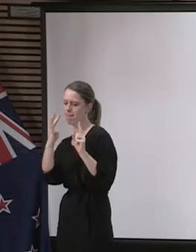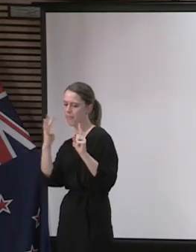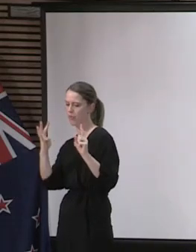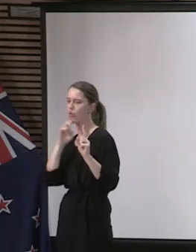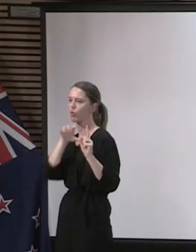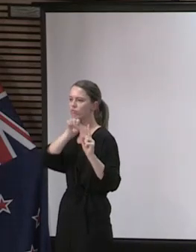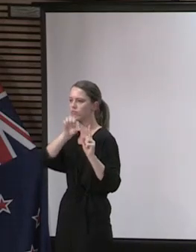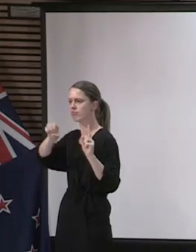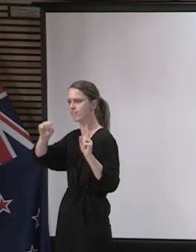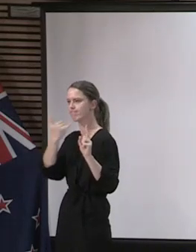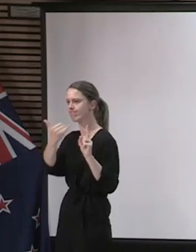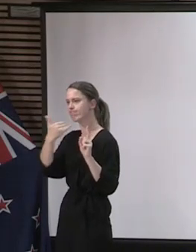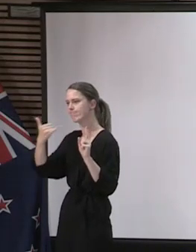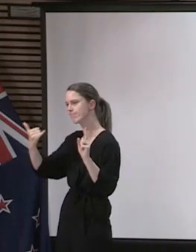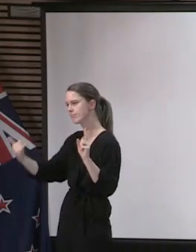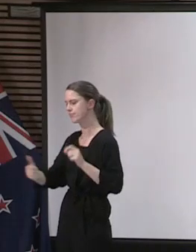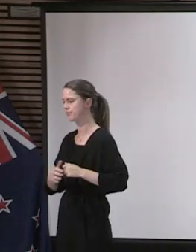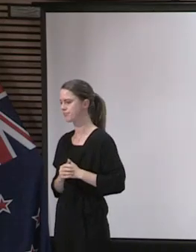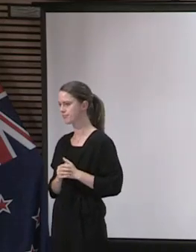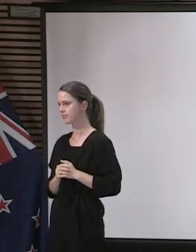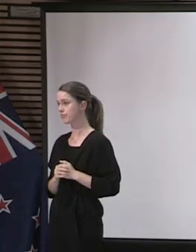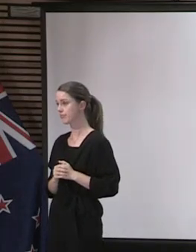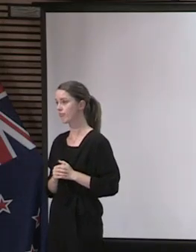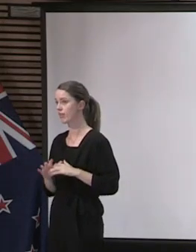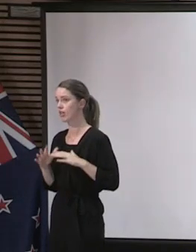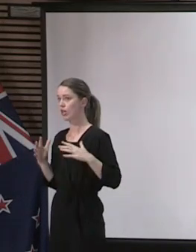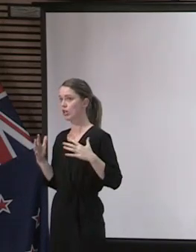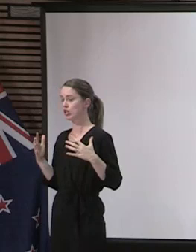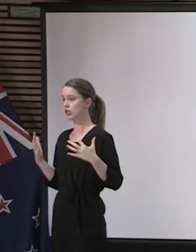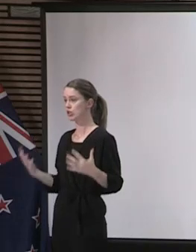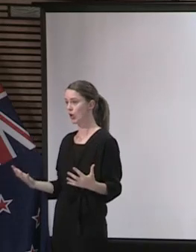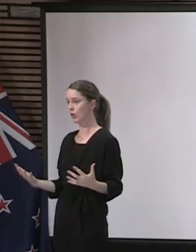focus of tracking down close contacts of confirmed and